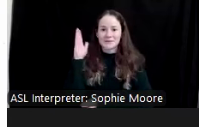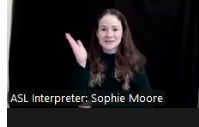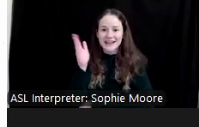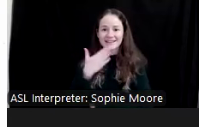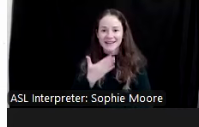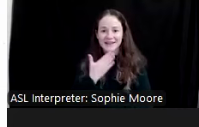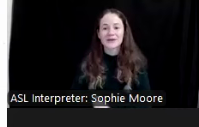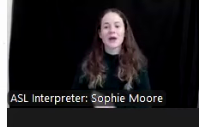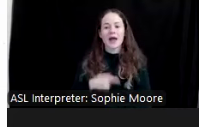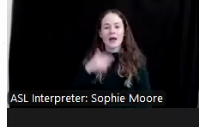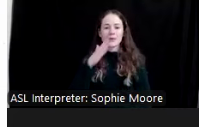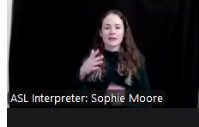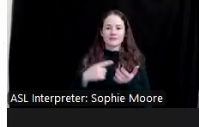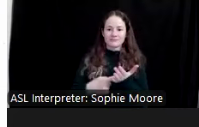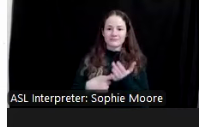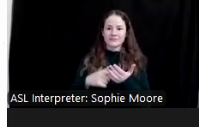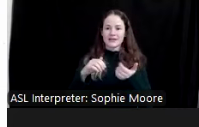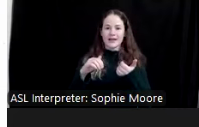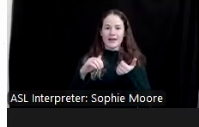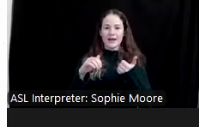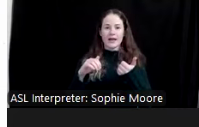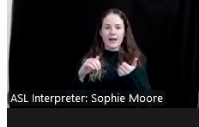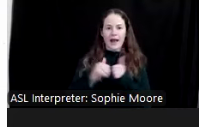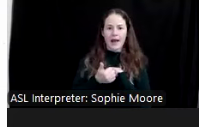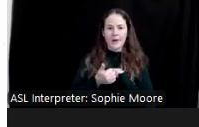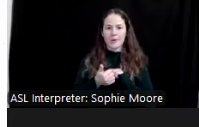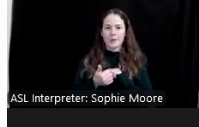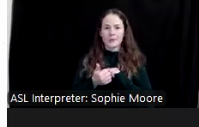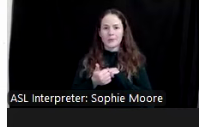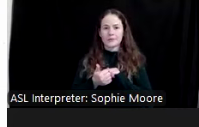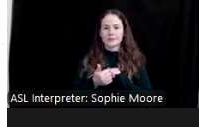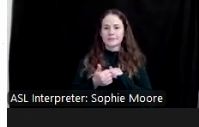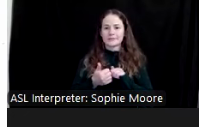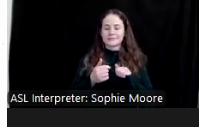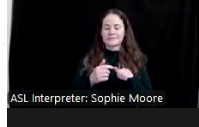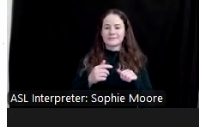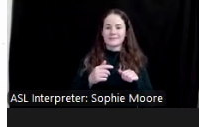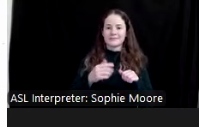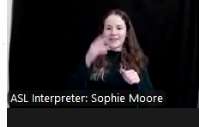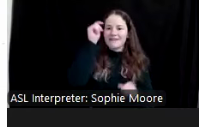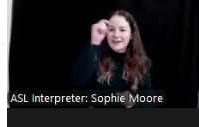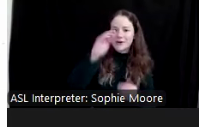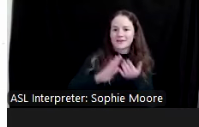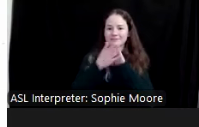meets the road kind of in community. So, I want to give you a little background to about me to just think what is one